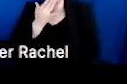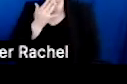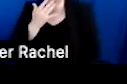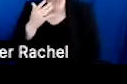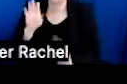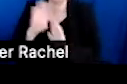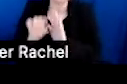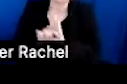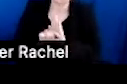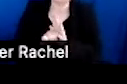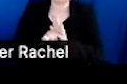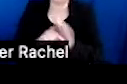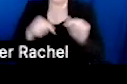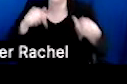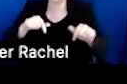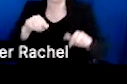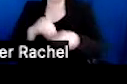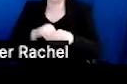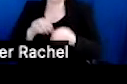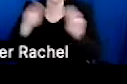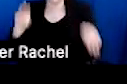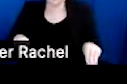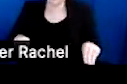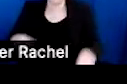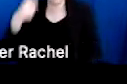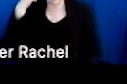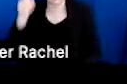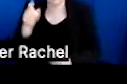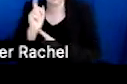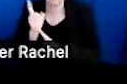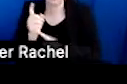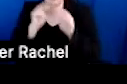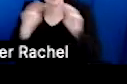I think this is a big moment of reckoning for museums, particularly modern and contemporary art